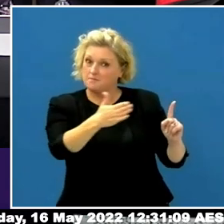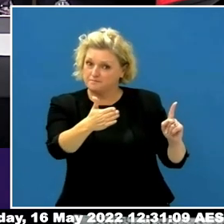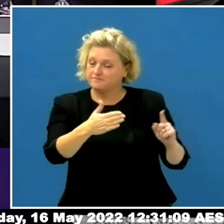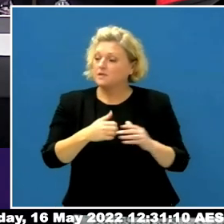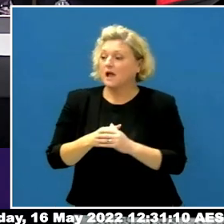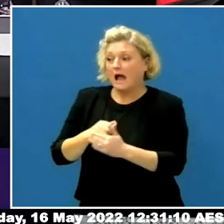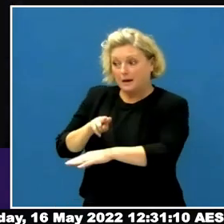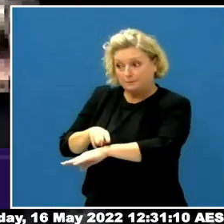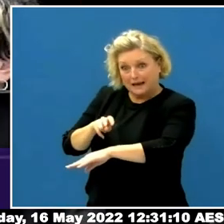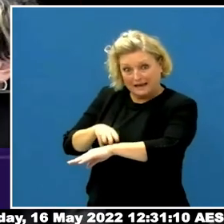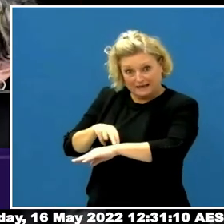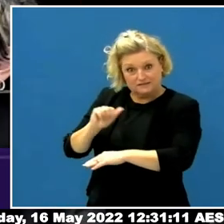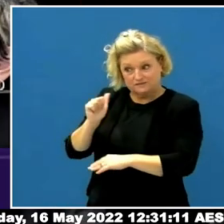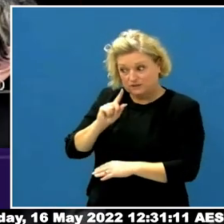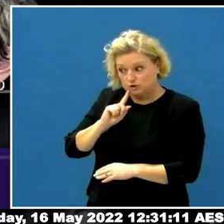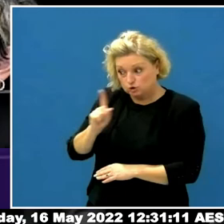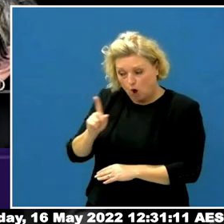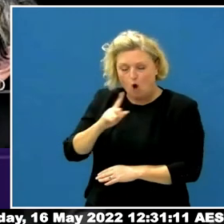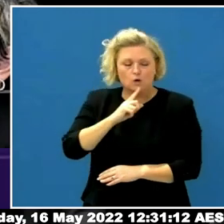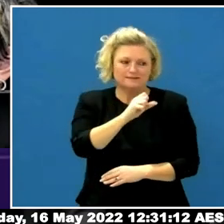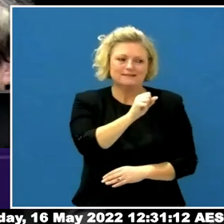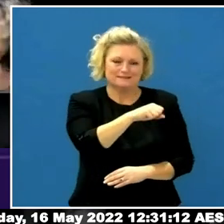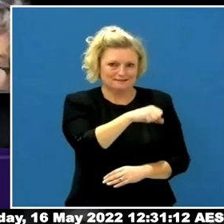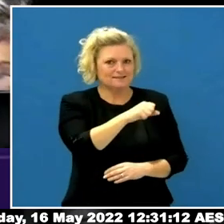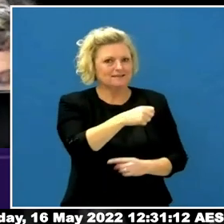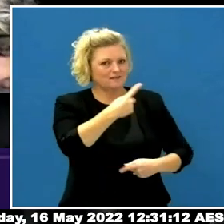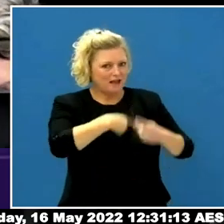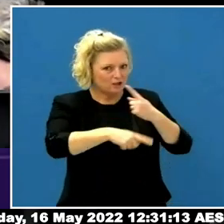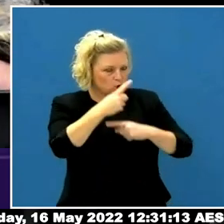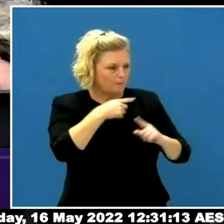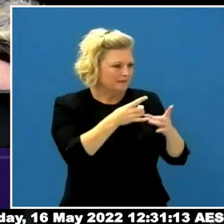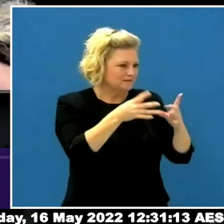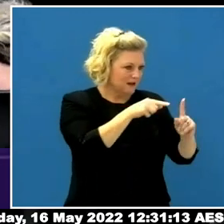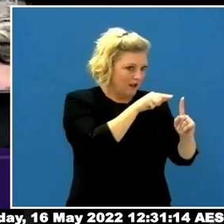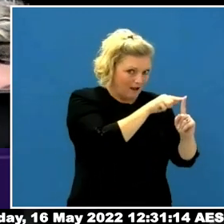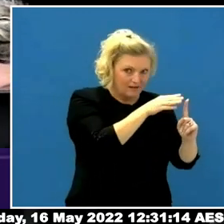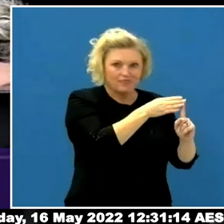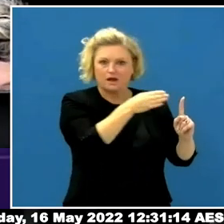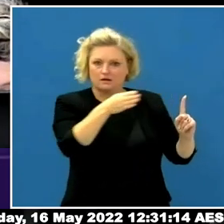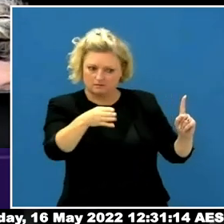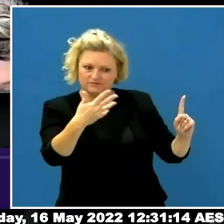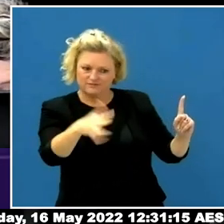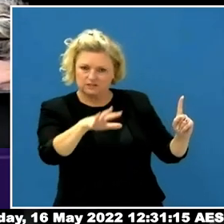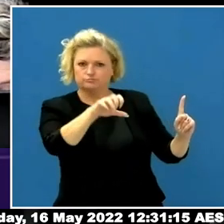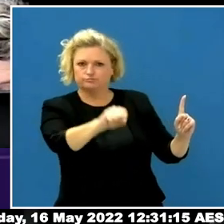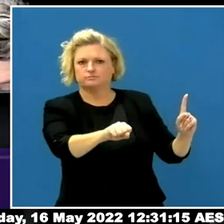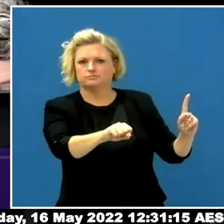Yes. MR FOGARTY: Jason continued at the centre and receiving personal care until the next year, 2021.